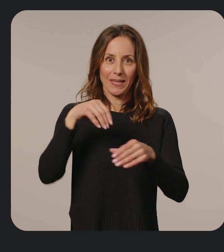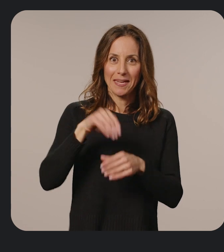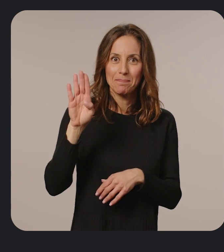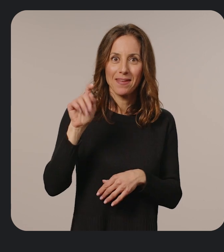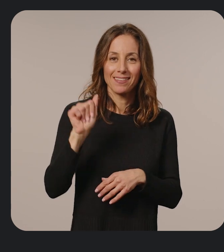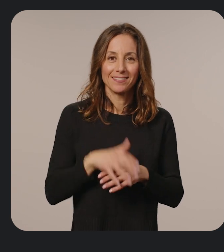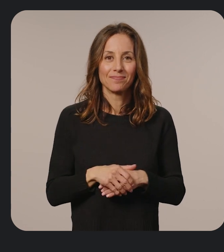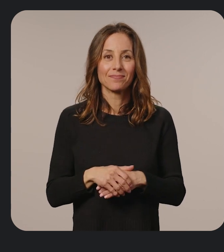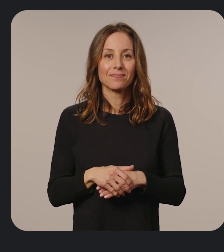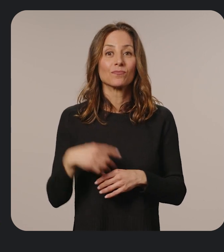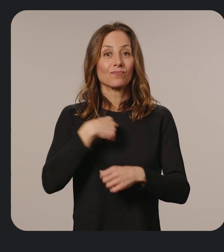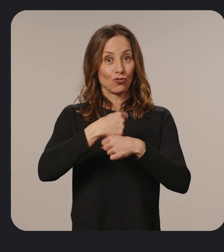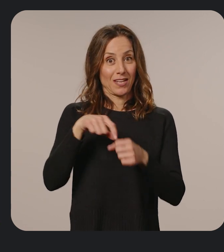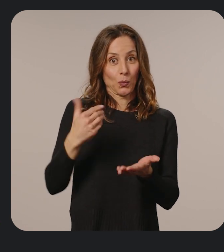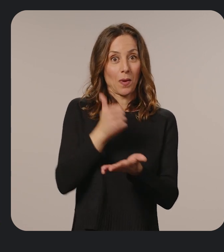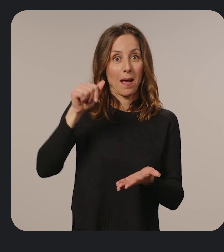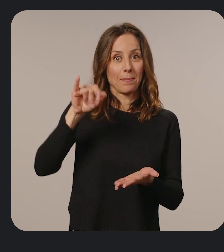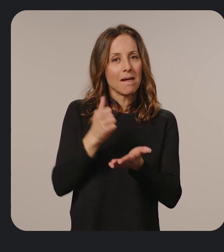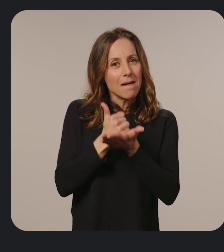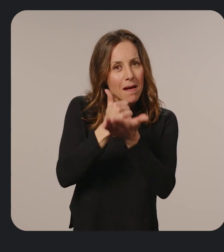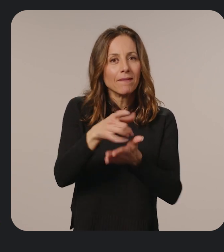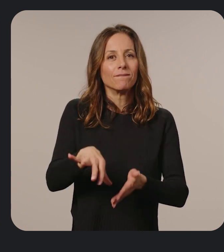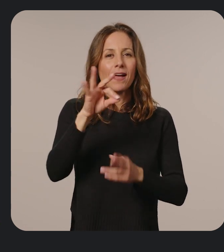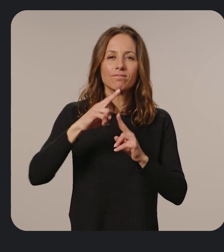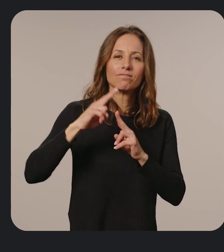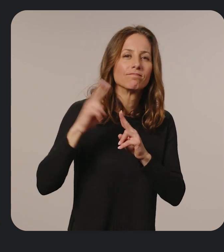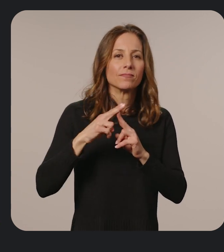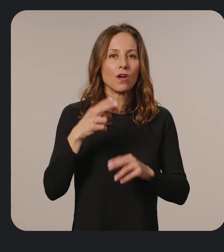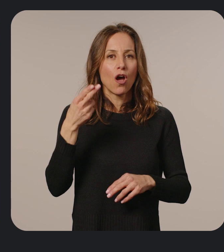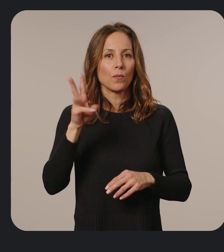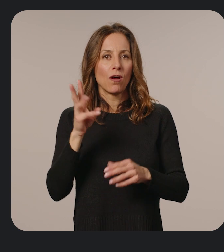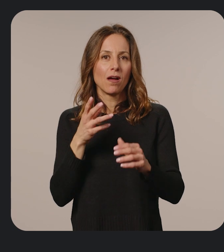is now in beta. We created this new API to help you find the optimal hardware